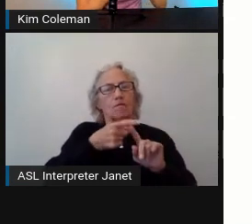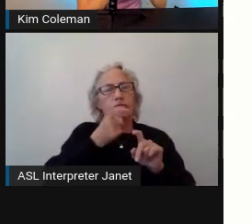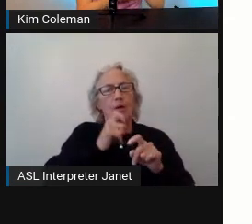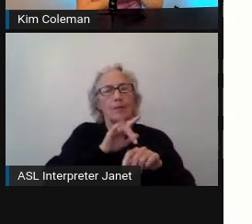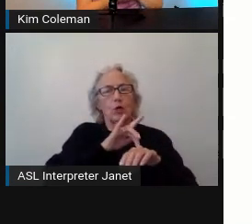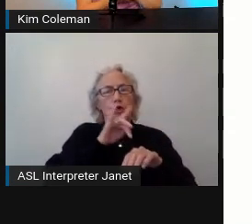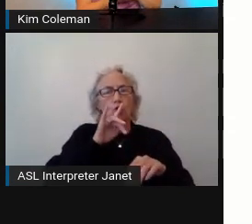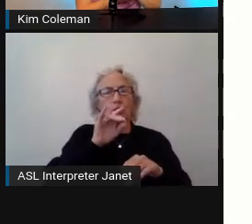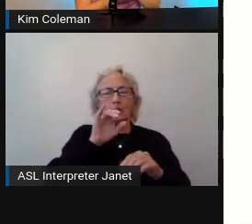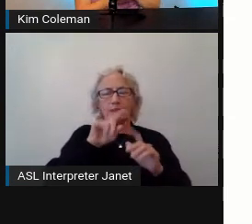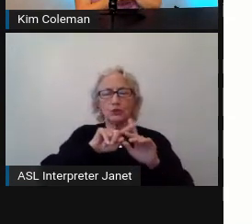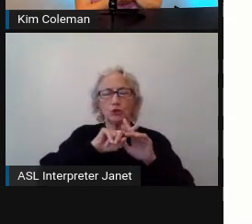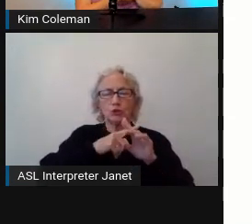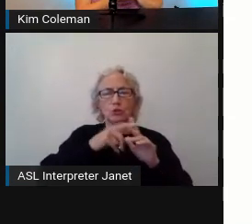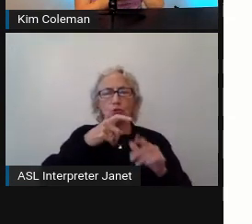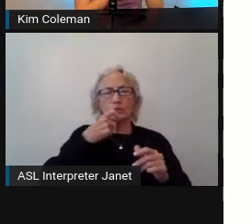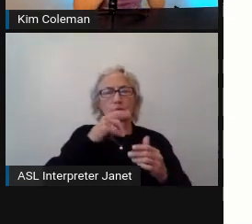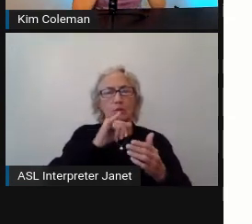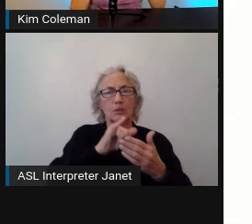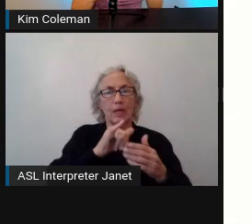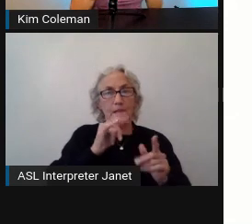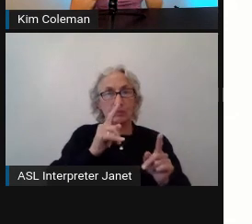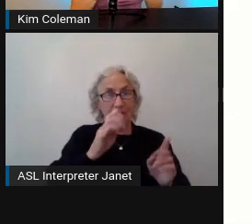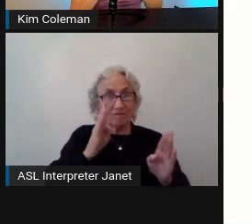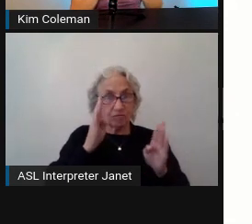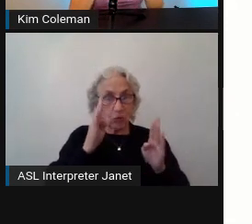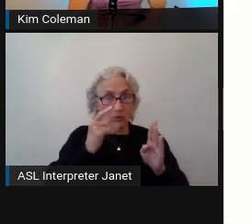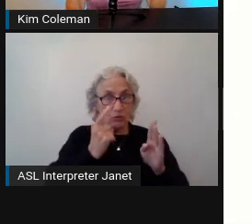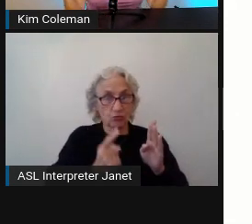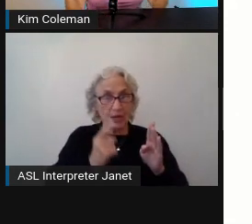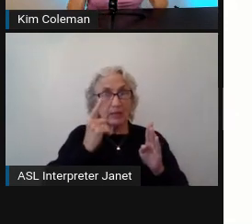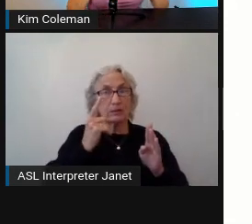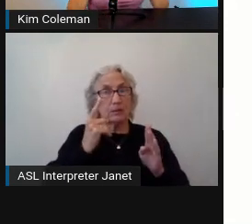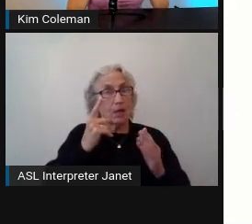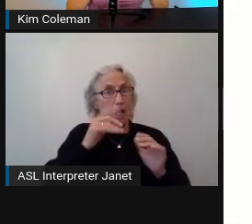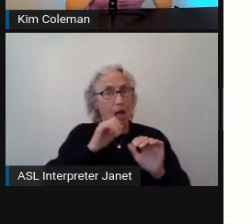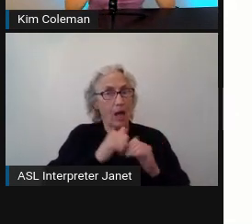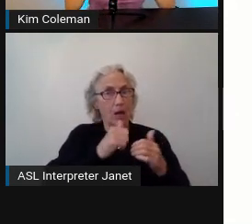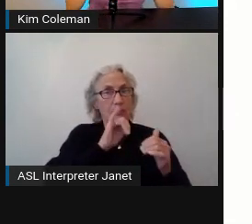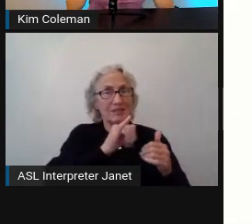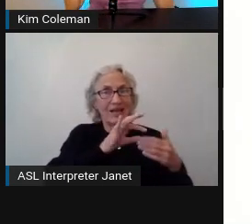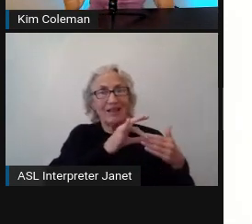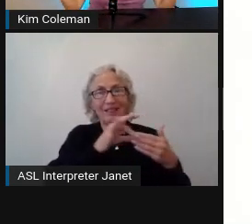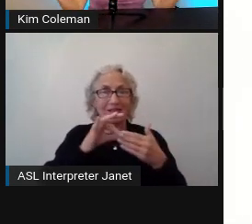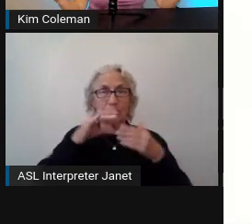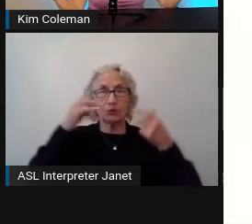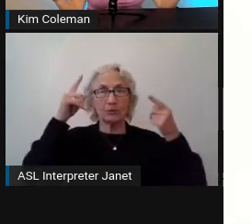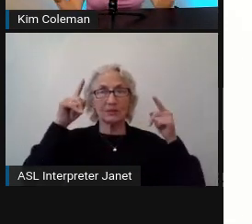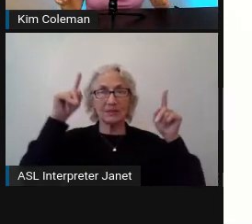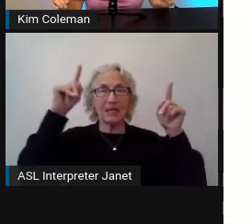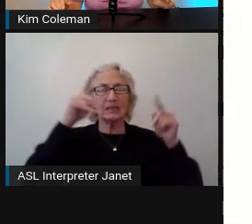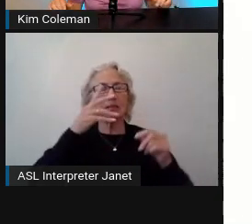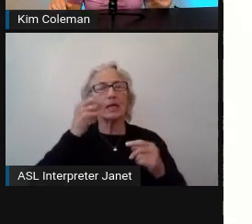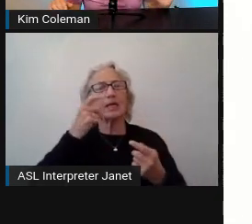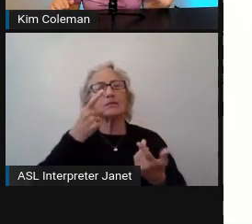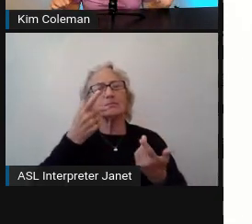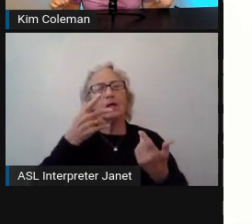You said that it's always been a focus. How do you think that's contributed to the success and the public opinion of the CMS?